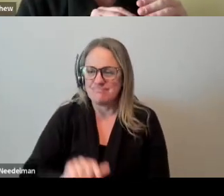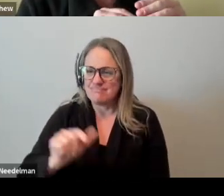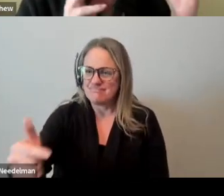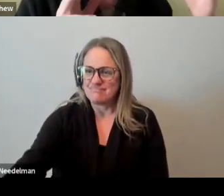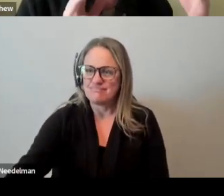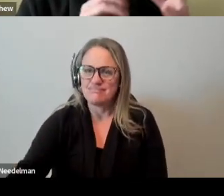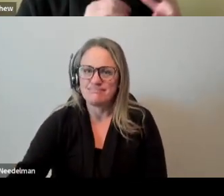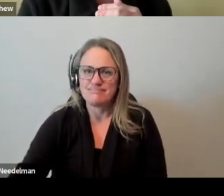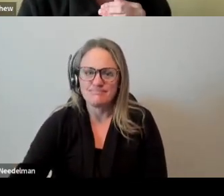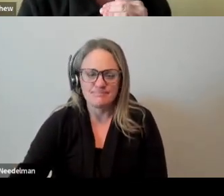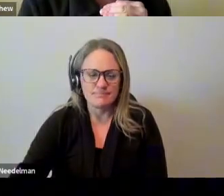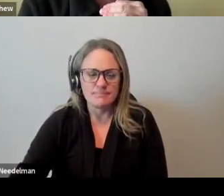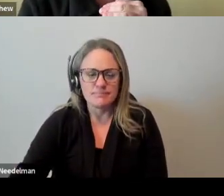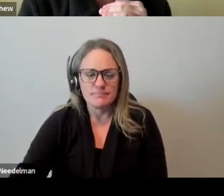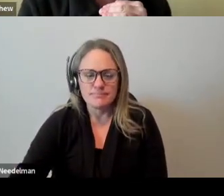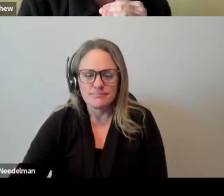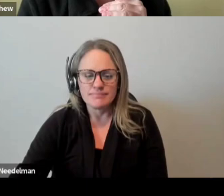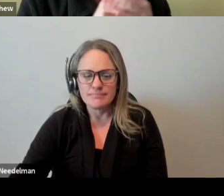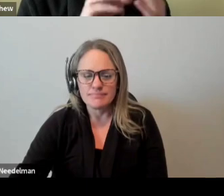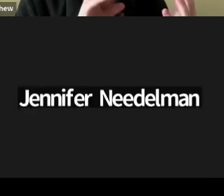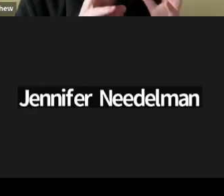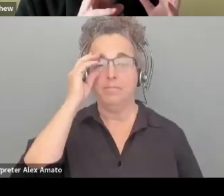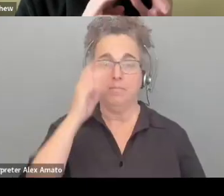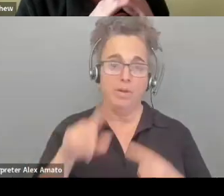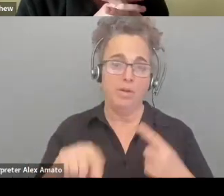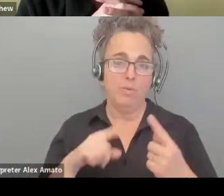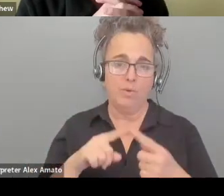where we wanna do good accessibility work, we see